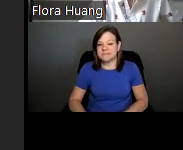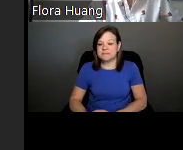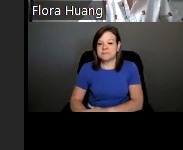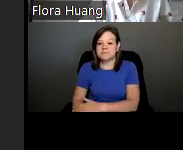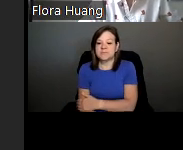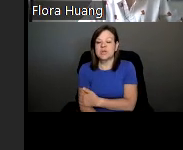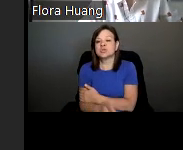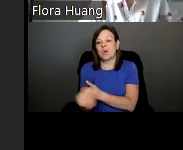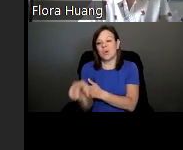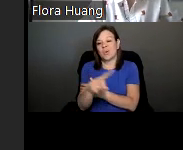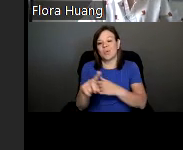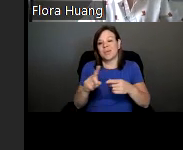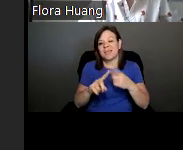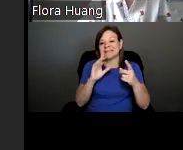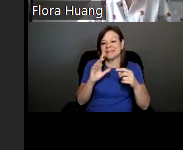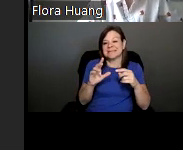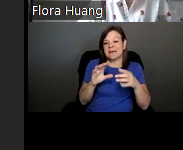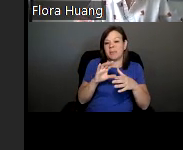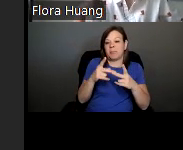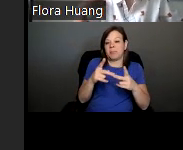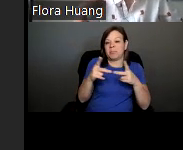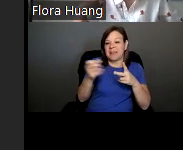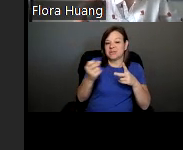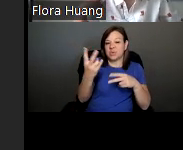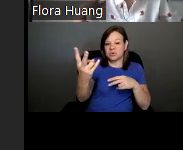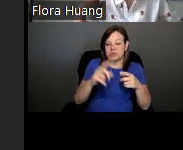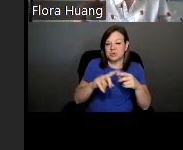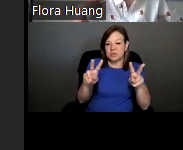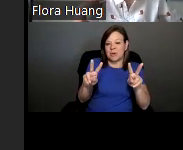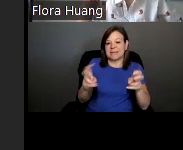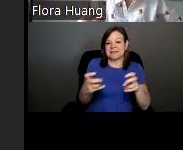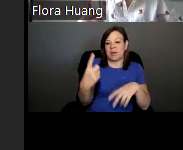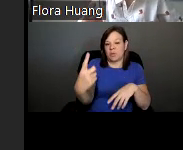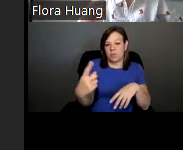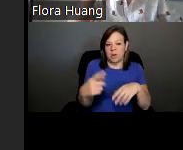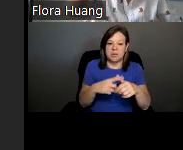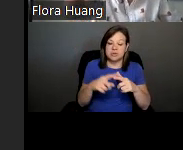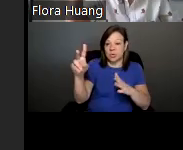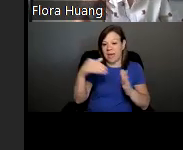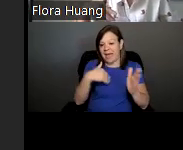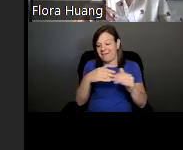and title one. So if you have them in this order, the screen reader will then read the slide title first,